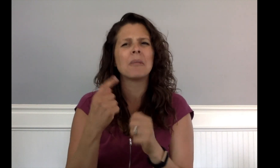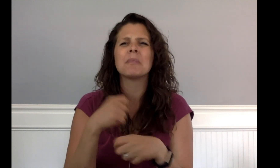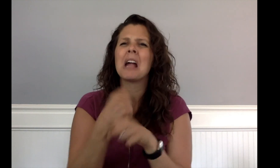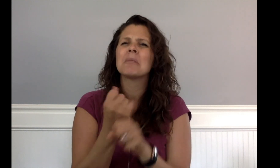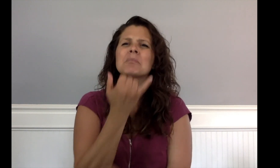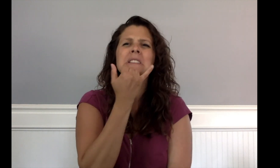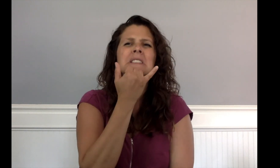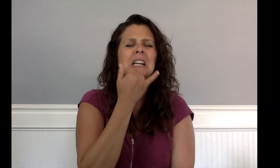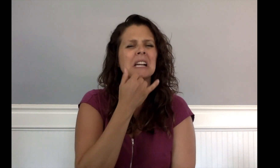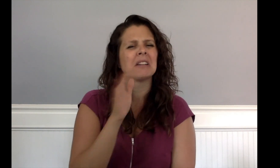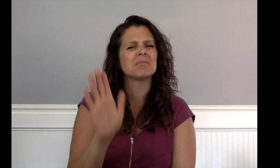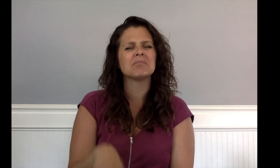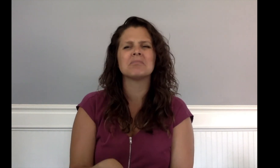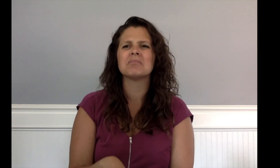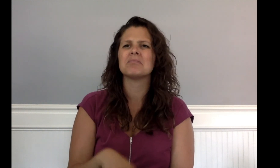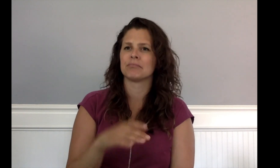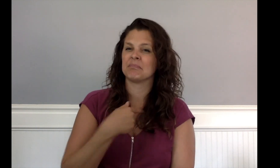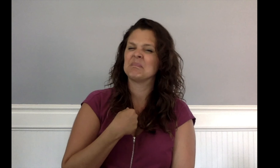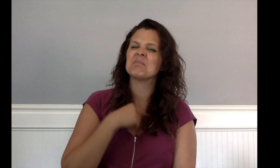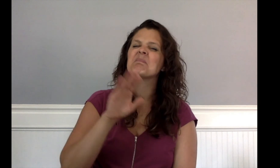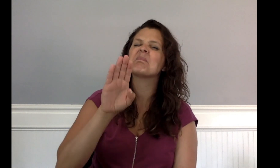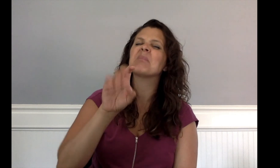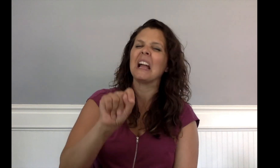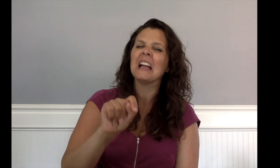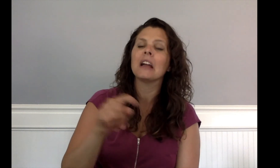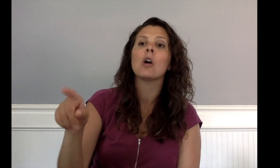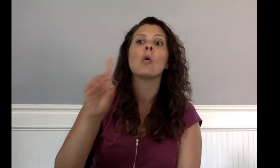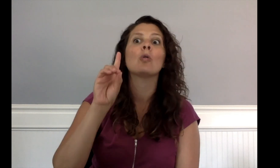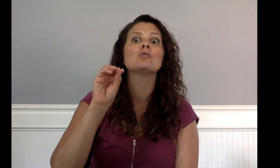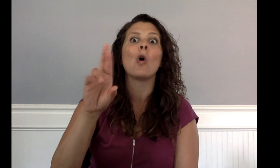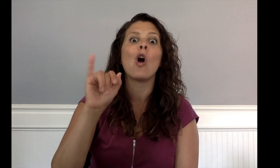"Everyone makes mistakes, Frog. I bet even